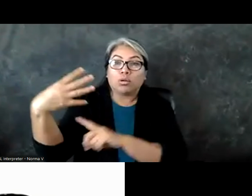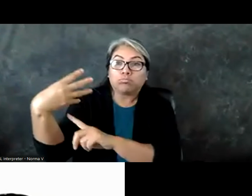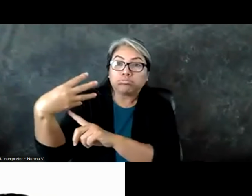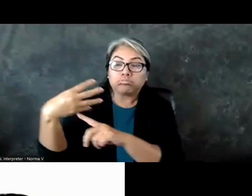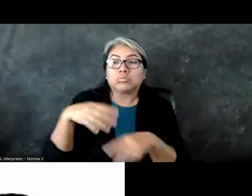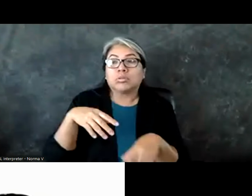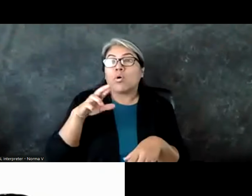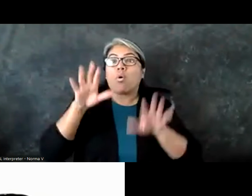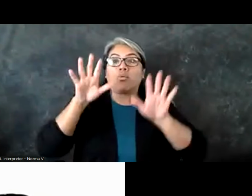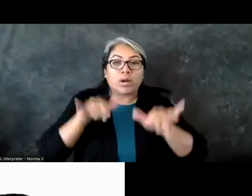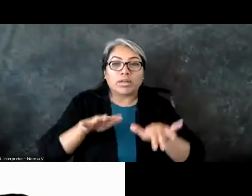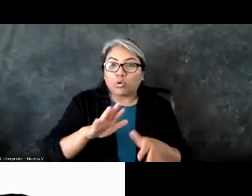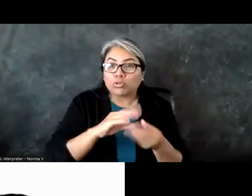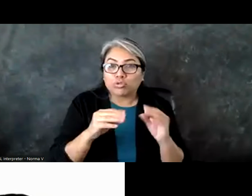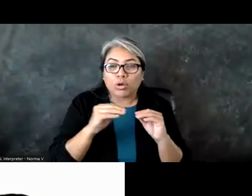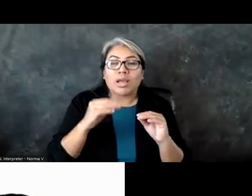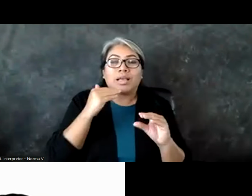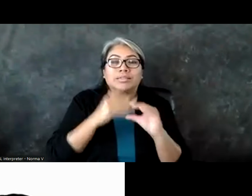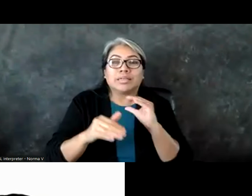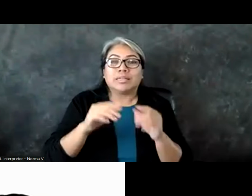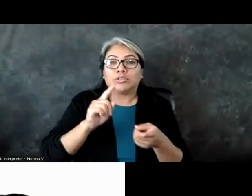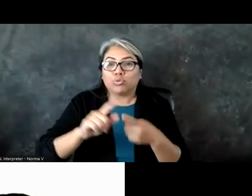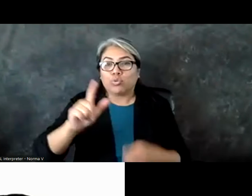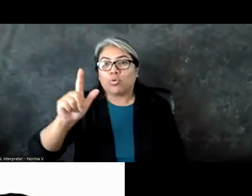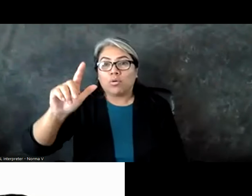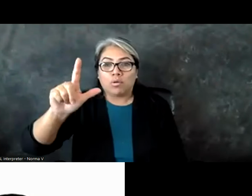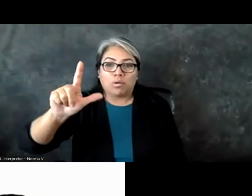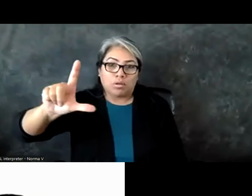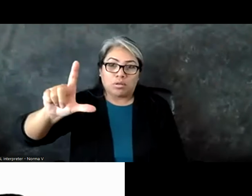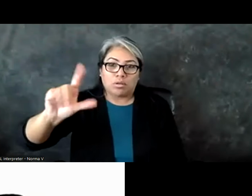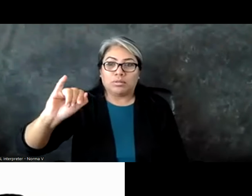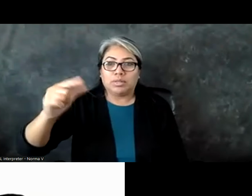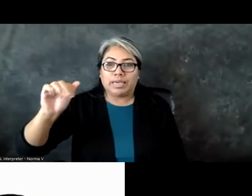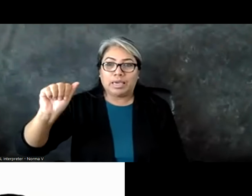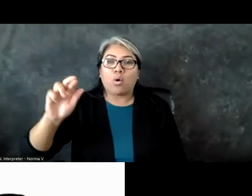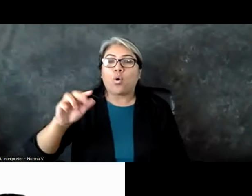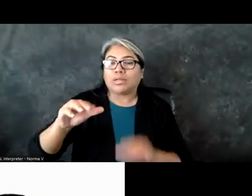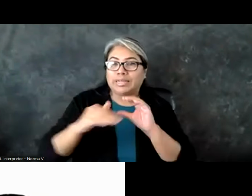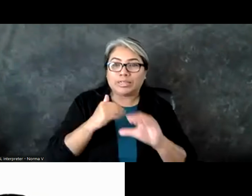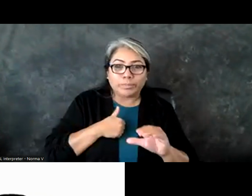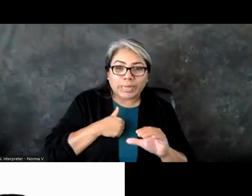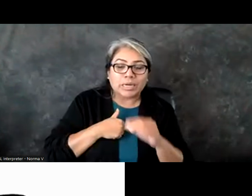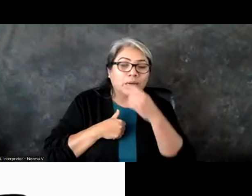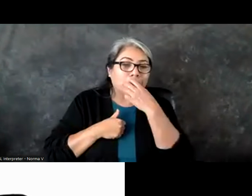advocate. So you can take a video of yourself. You can